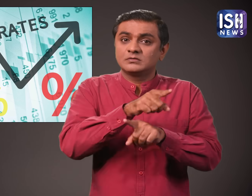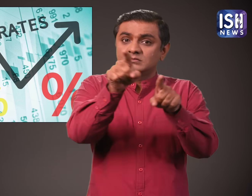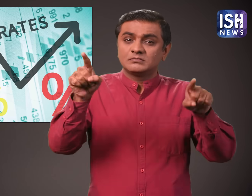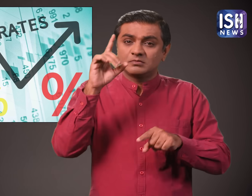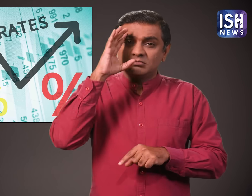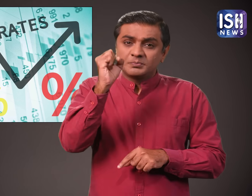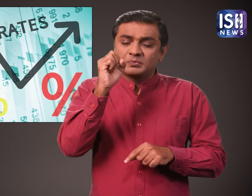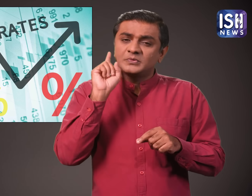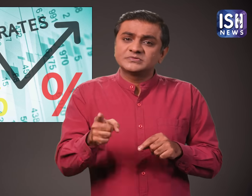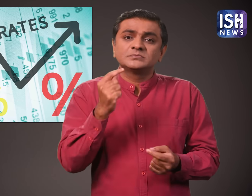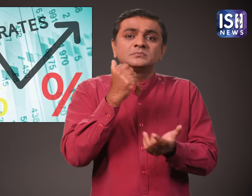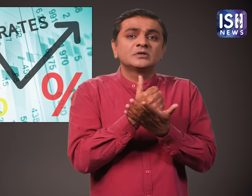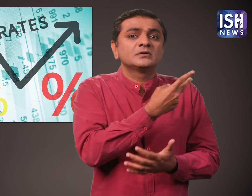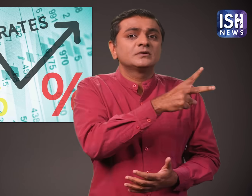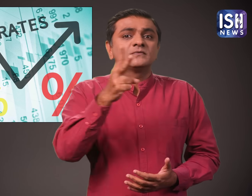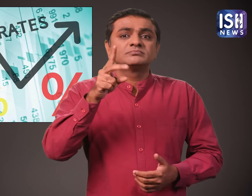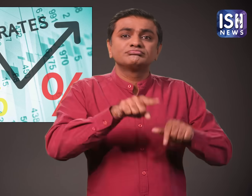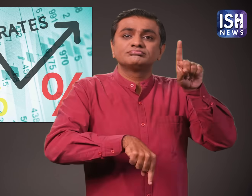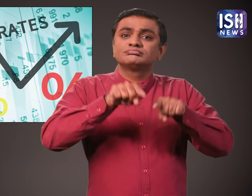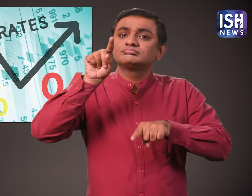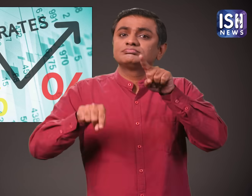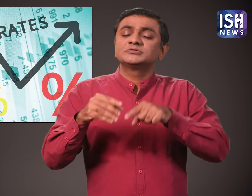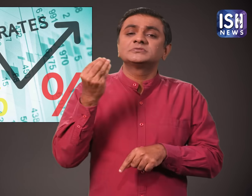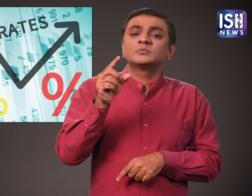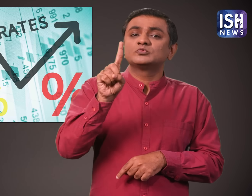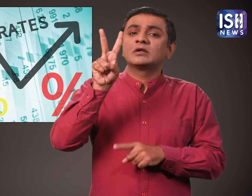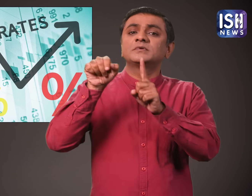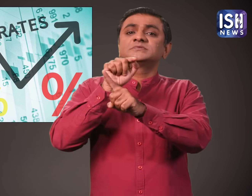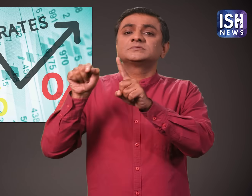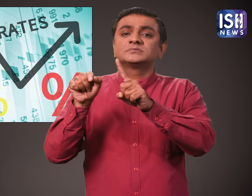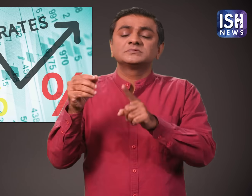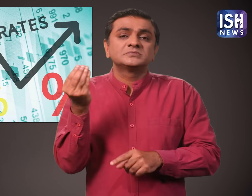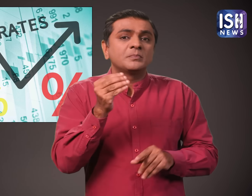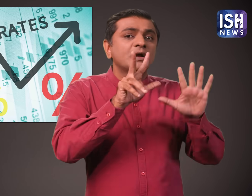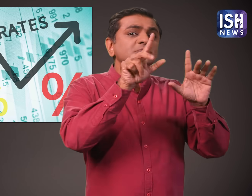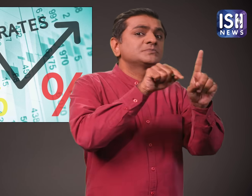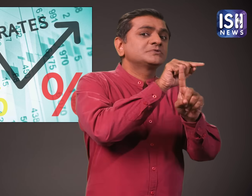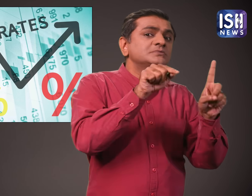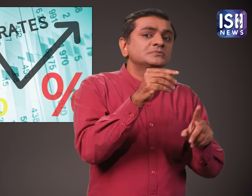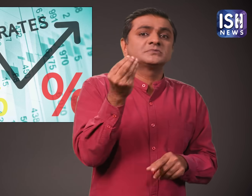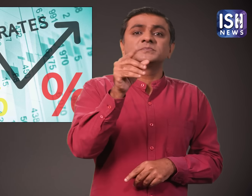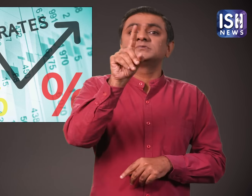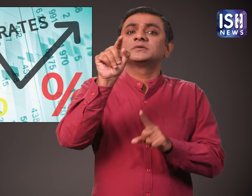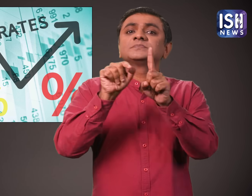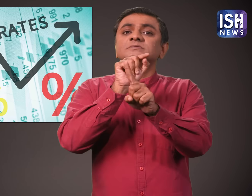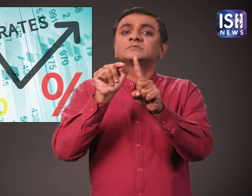Keep in mind that different banks offer different interest rates, such as 12%, 8%, or even 10%.